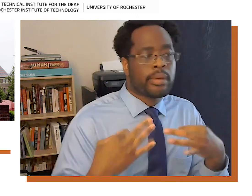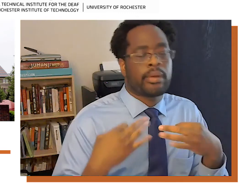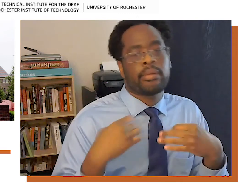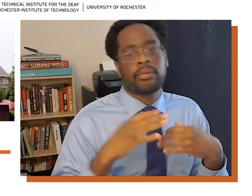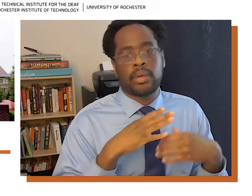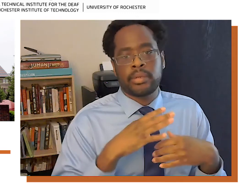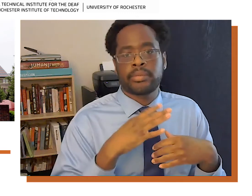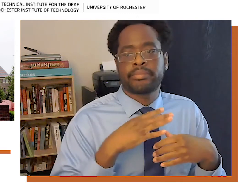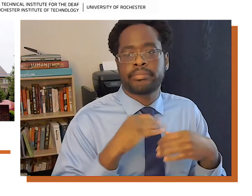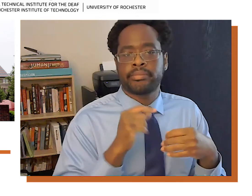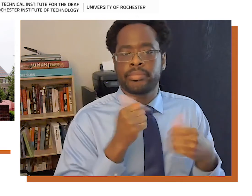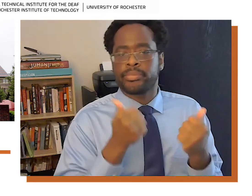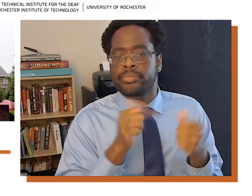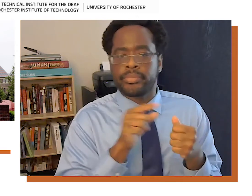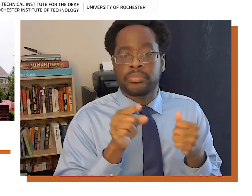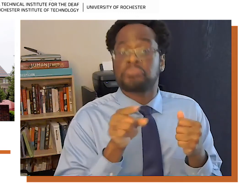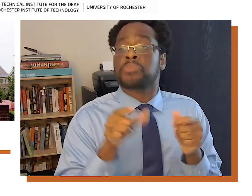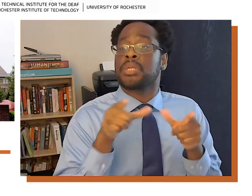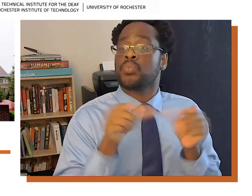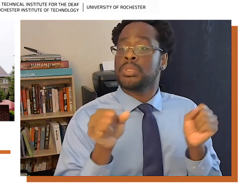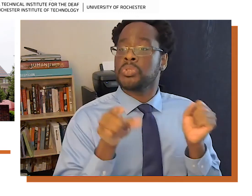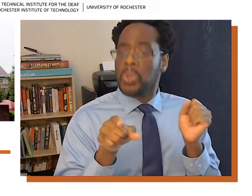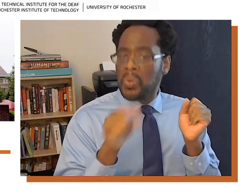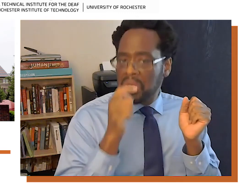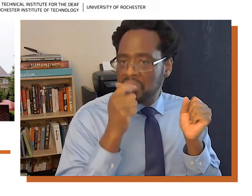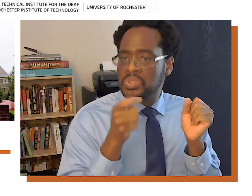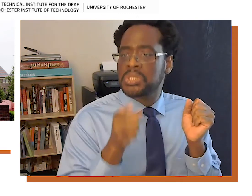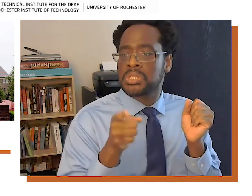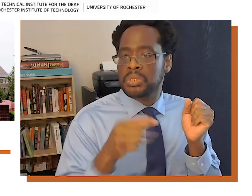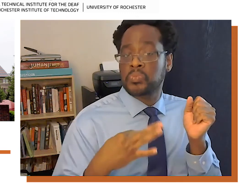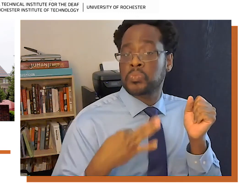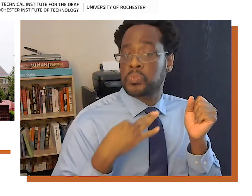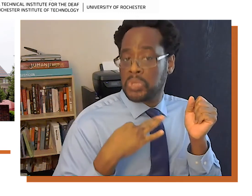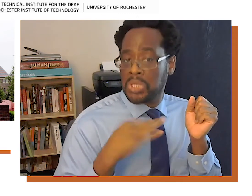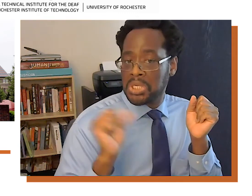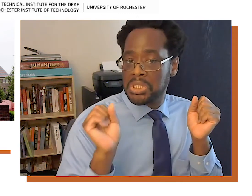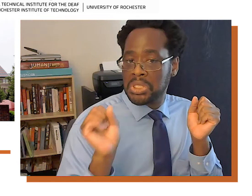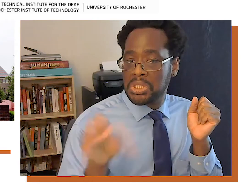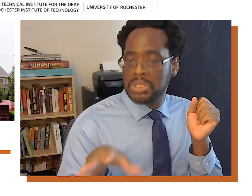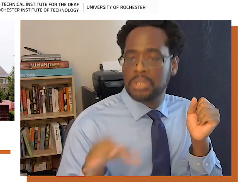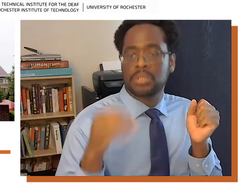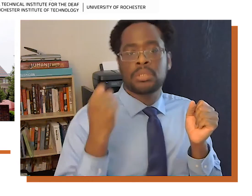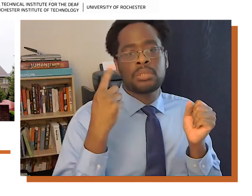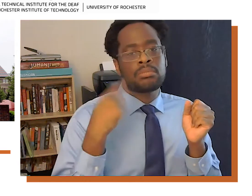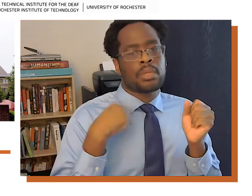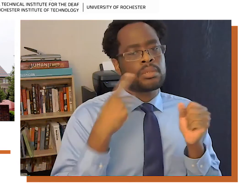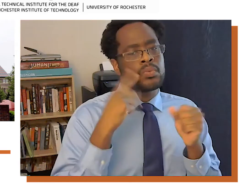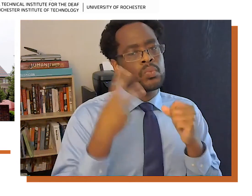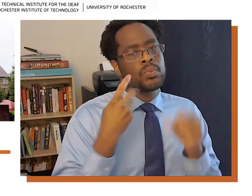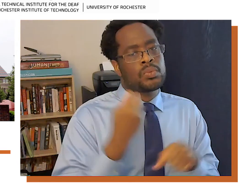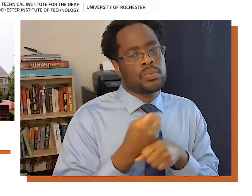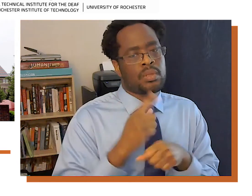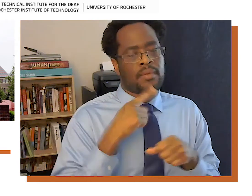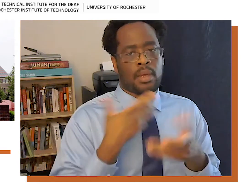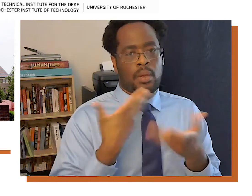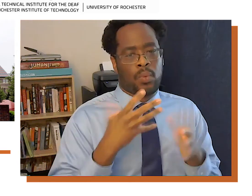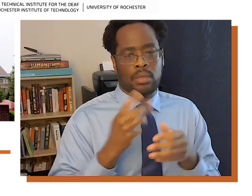because I didn't want to get another bachelor's. Gallaudet also had a linguistics program, which I thought might be interesting, so I applied for it.